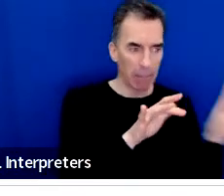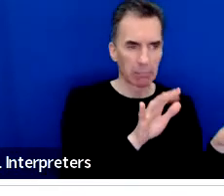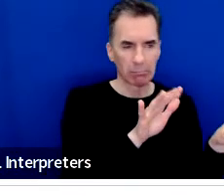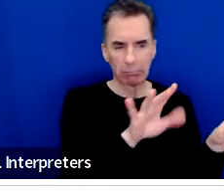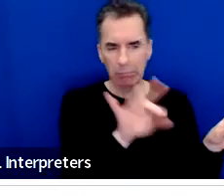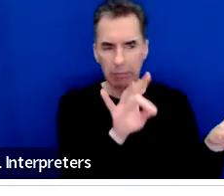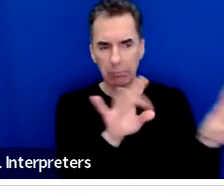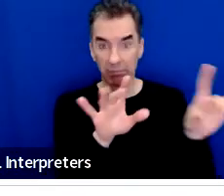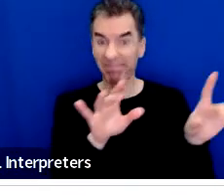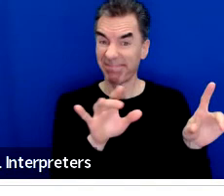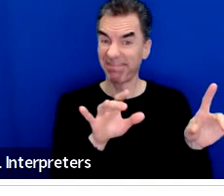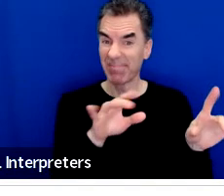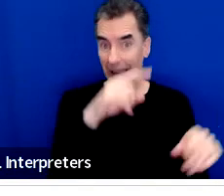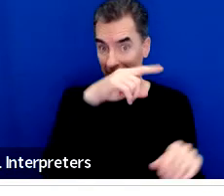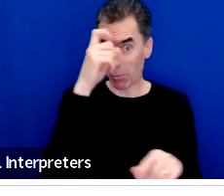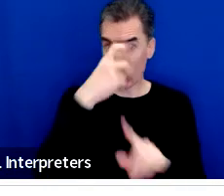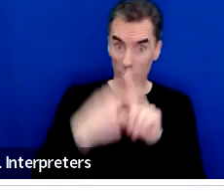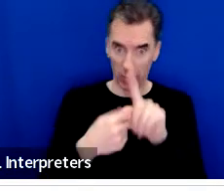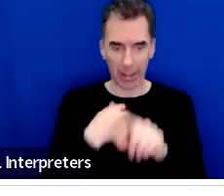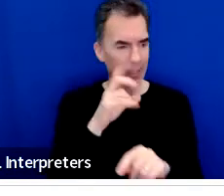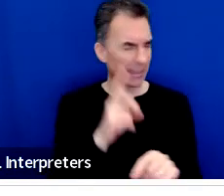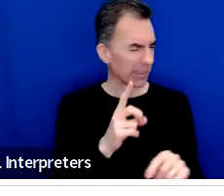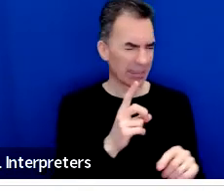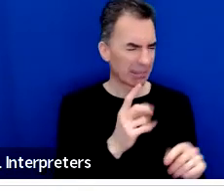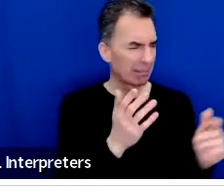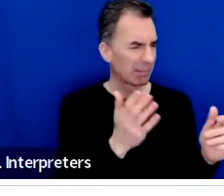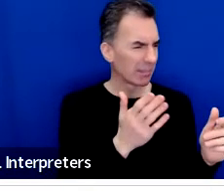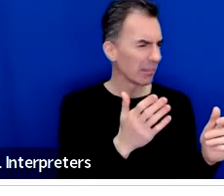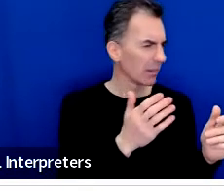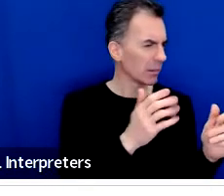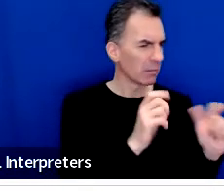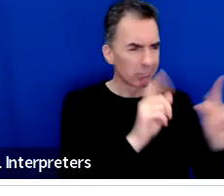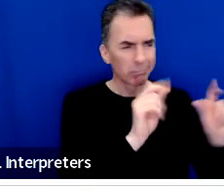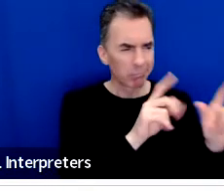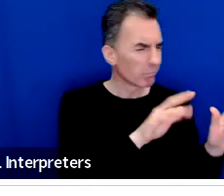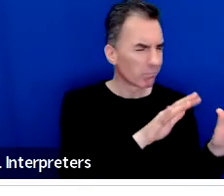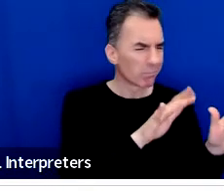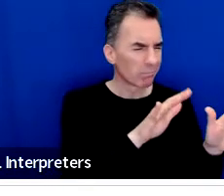just going through and replacing pieces of the textbooks that I was using